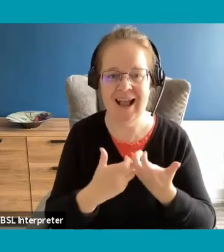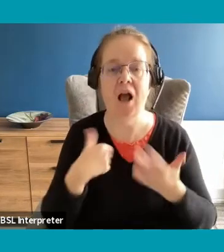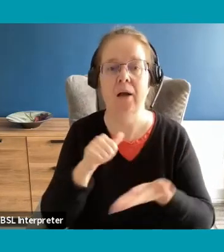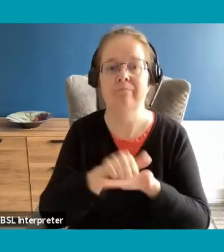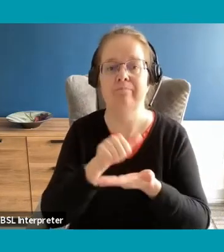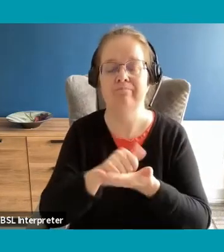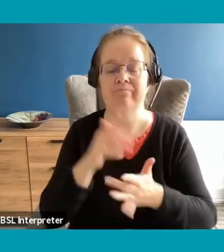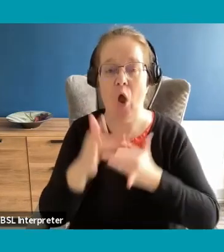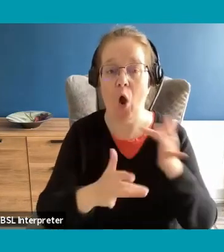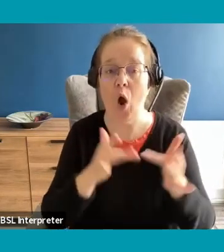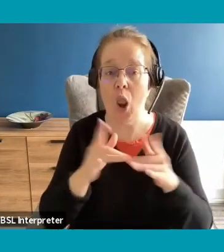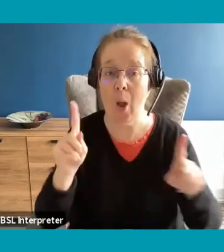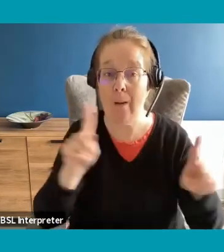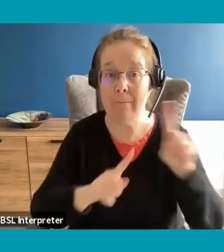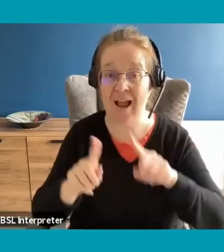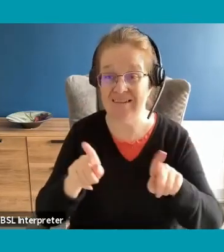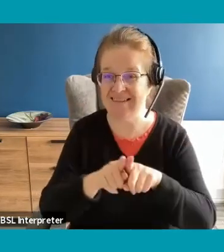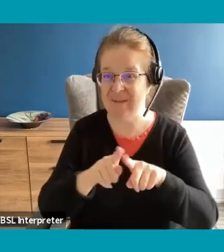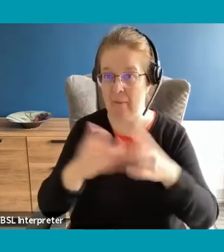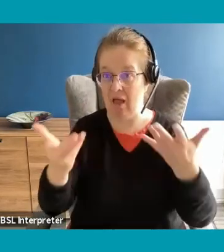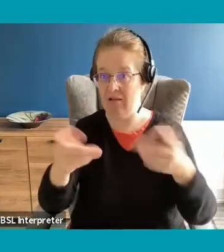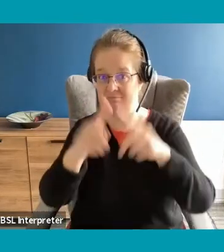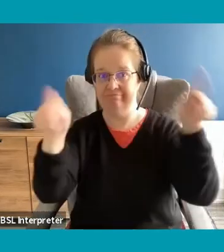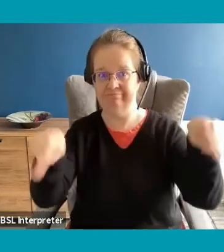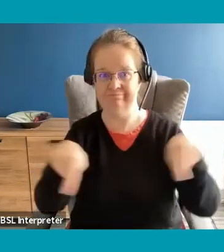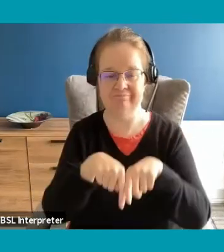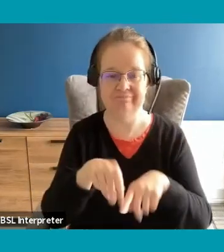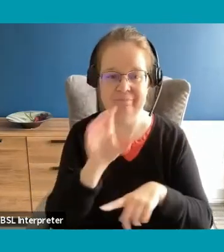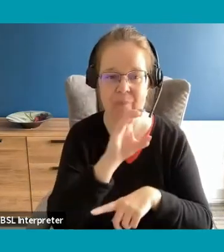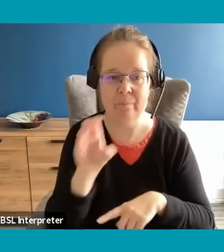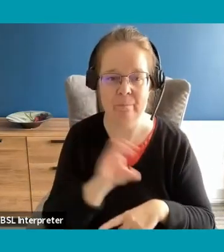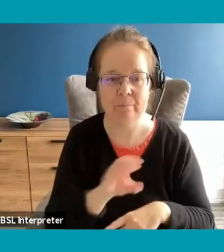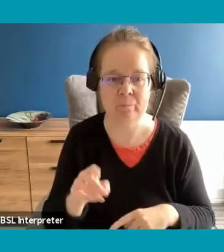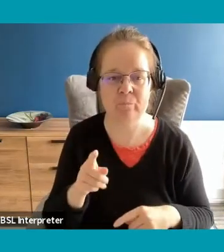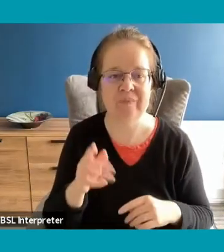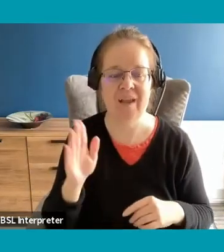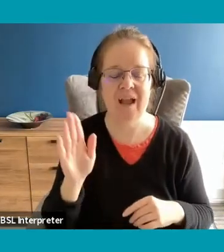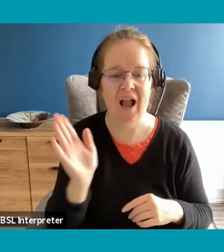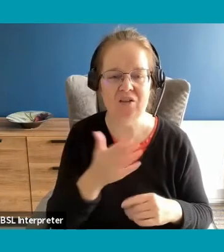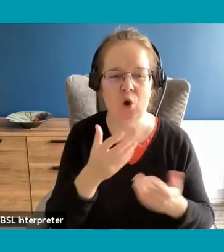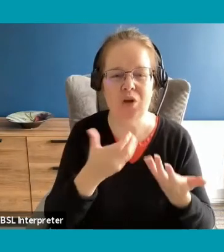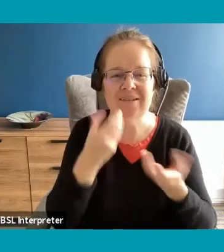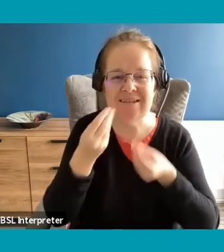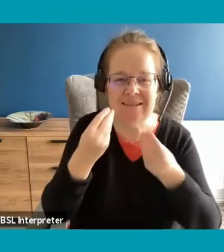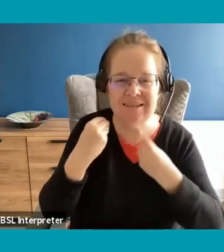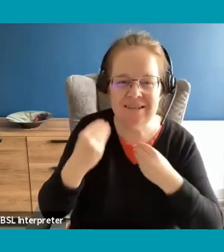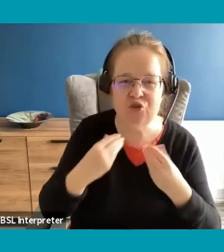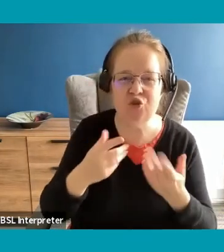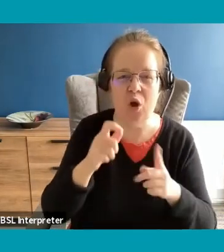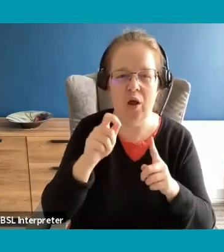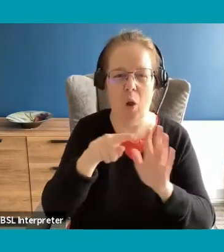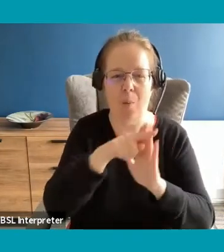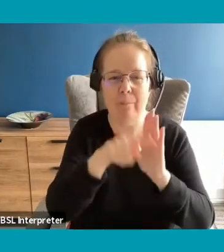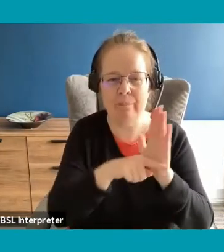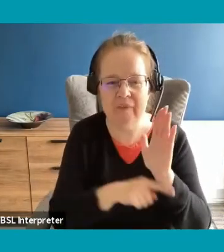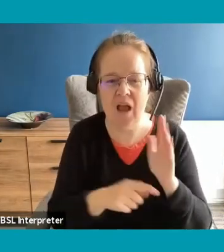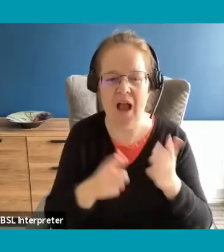like what we are doing right now and we're going for all the protocols And if we need any support, Sophie